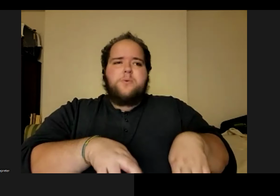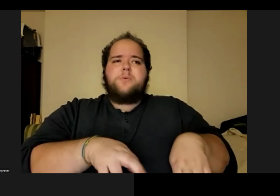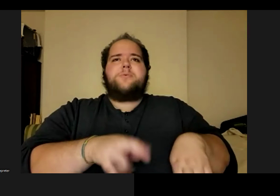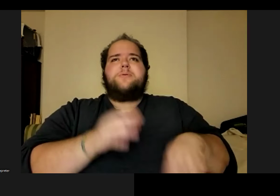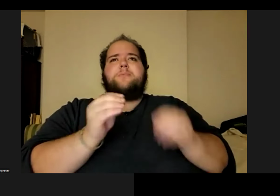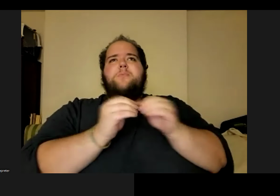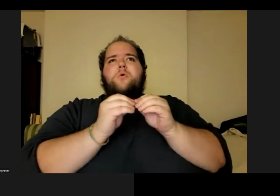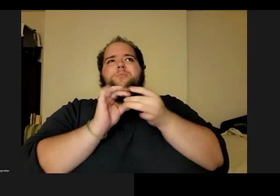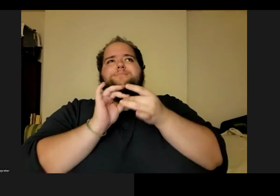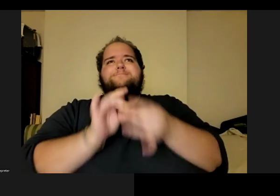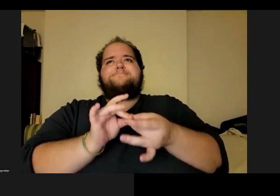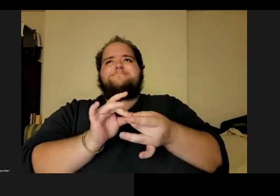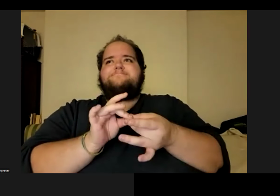how It's really talking about like